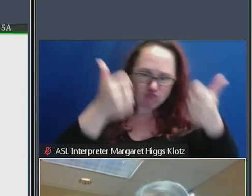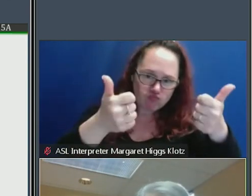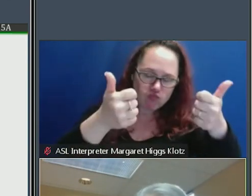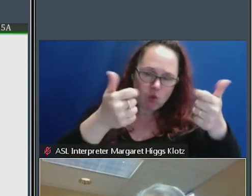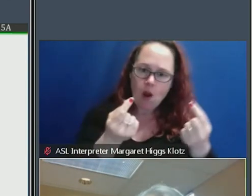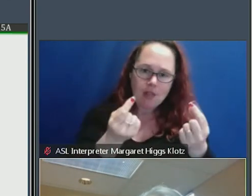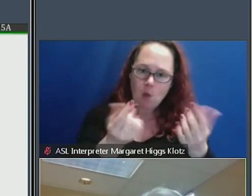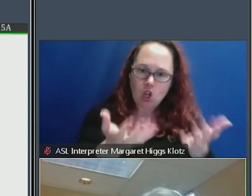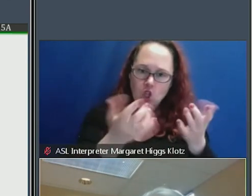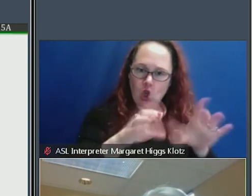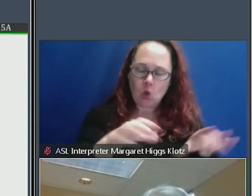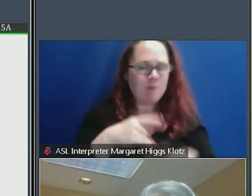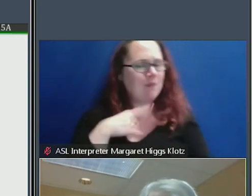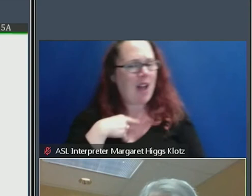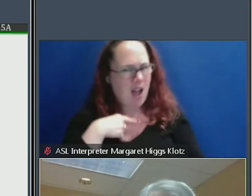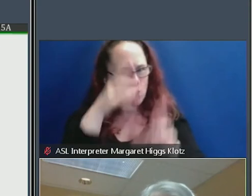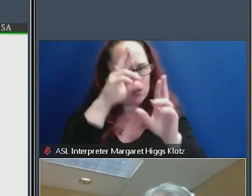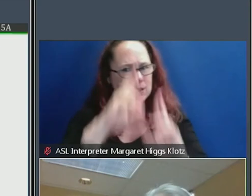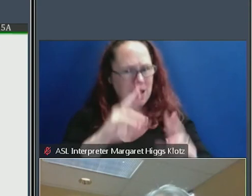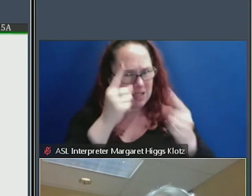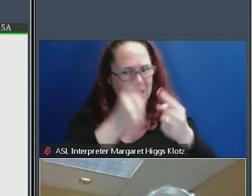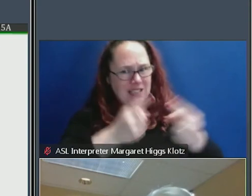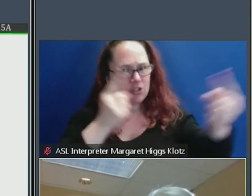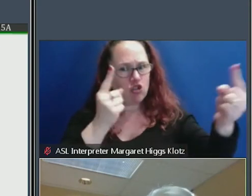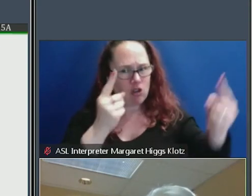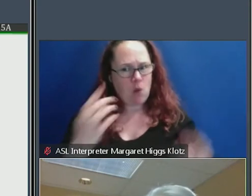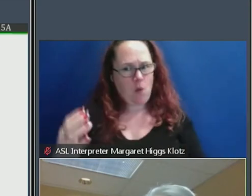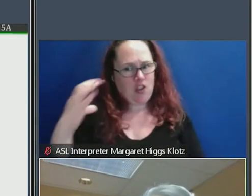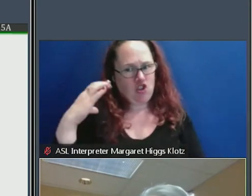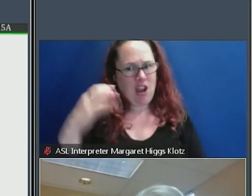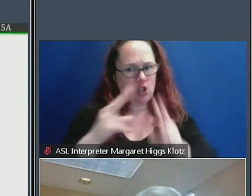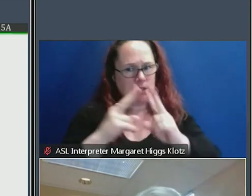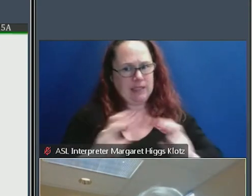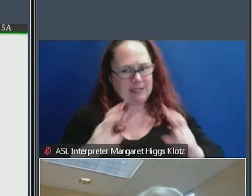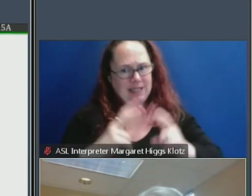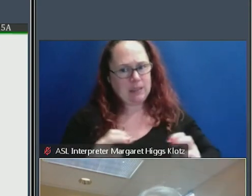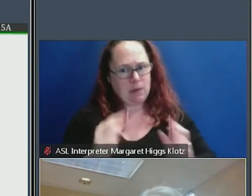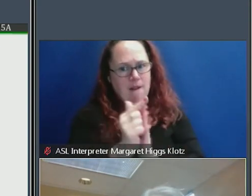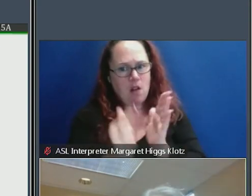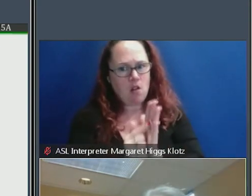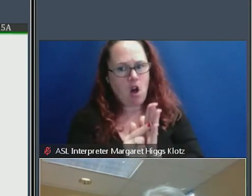I respectfully disagree with that assessment law. And not exactly my words,